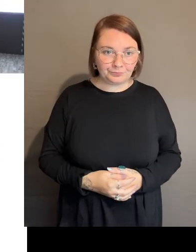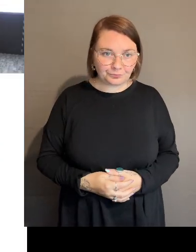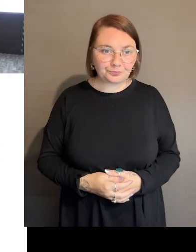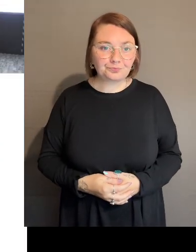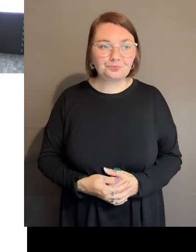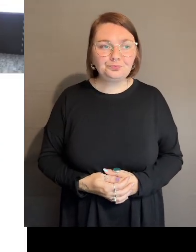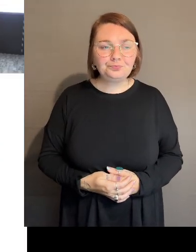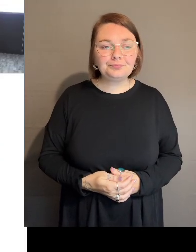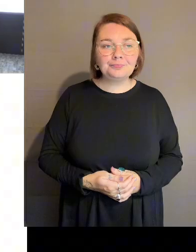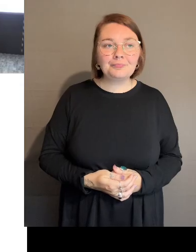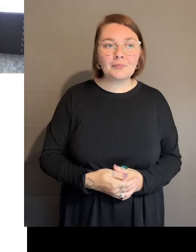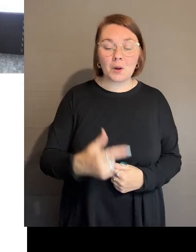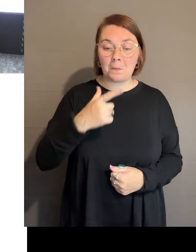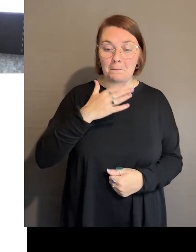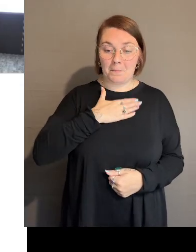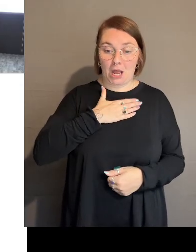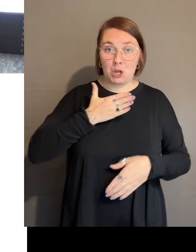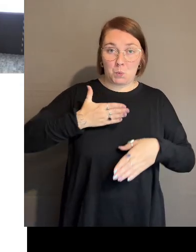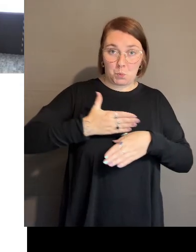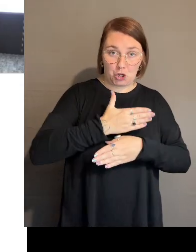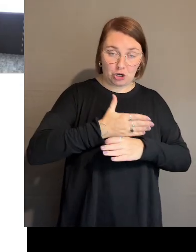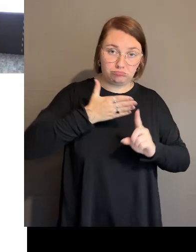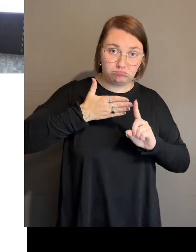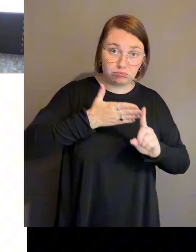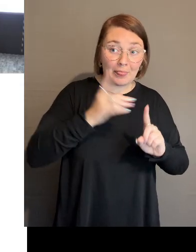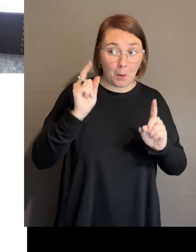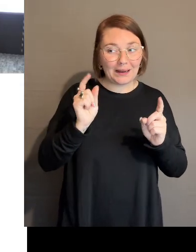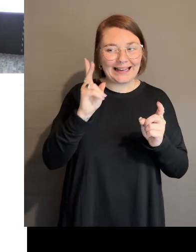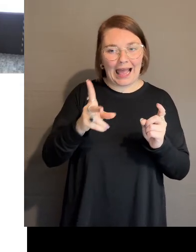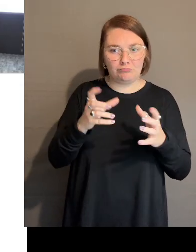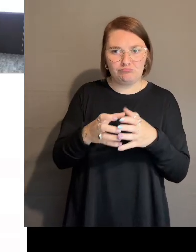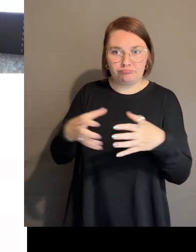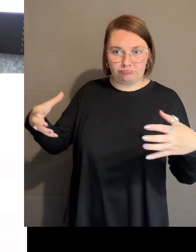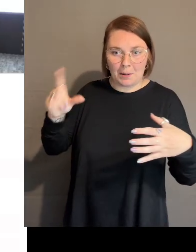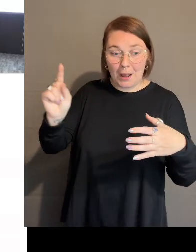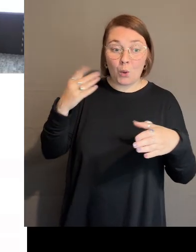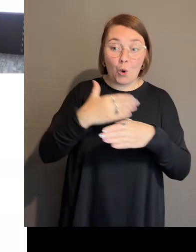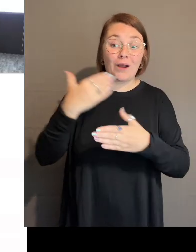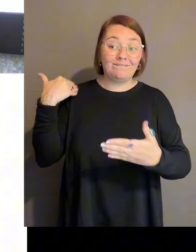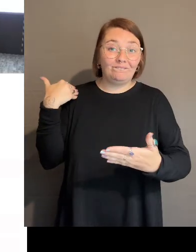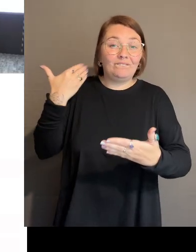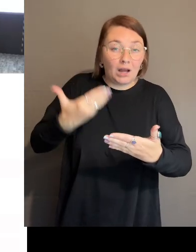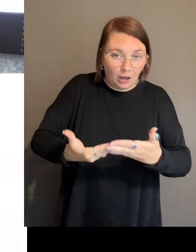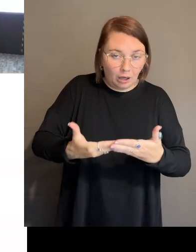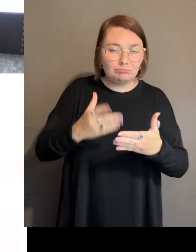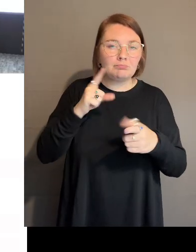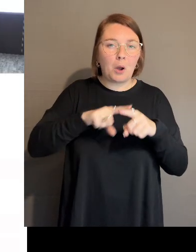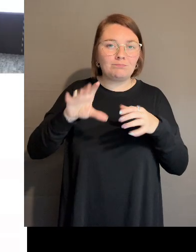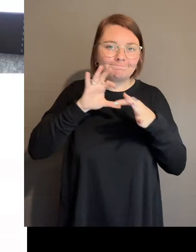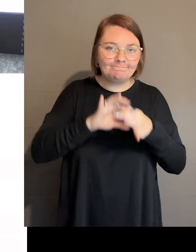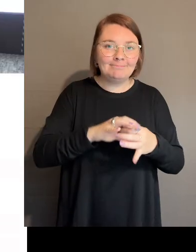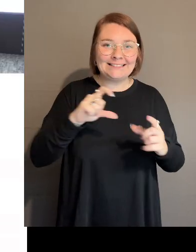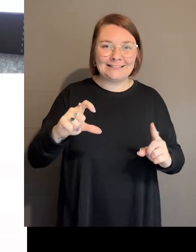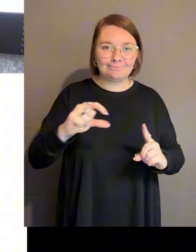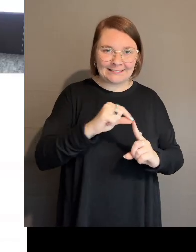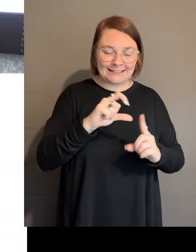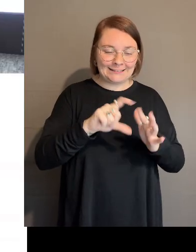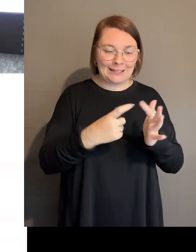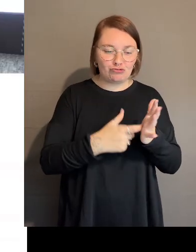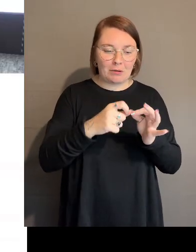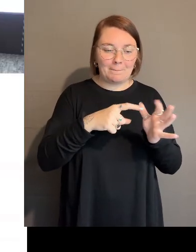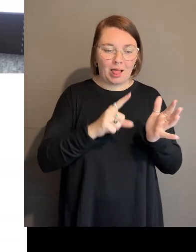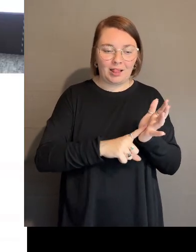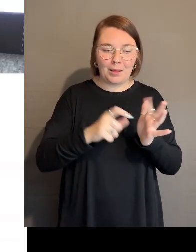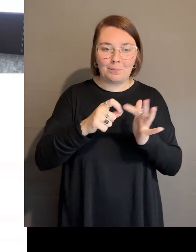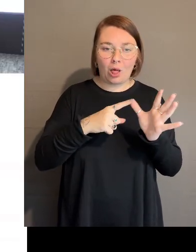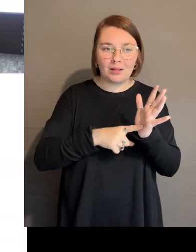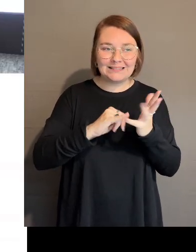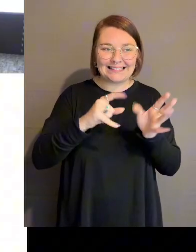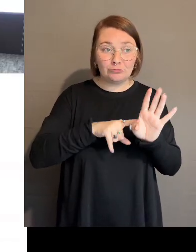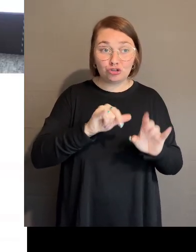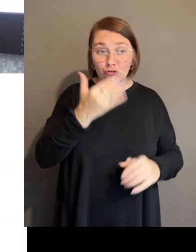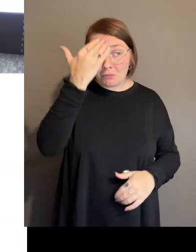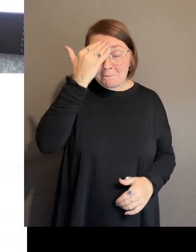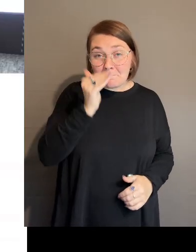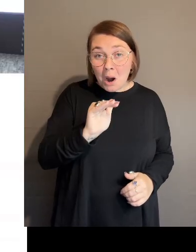So, the work that I do, we are expanding, but the work we've done so far has primarily been related to cerebral palsy. And just a reminder, if you